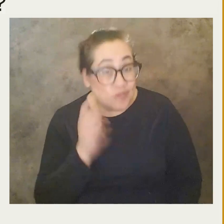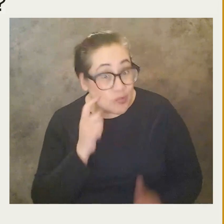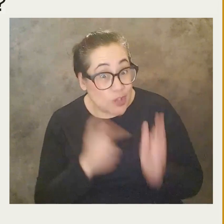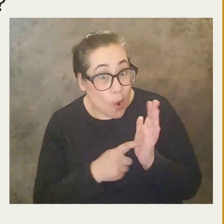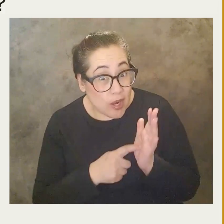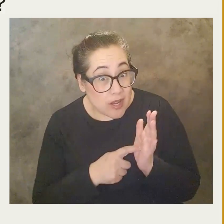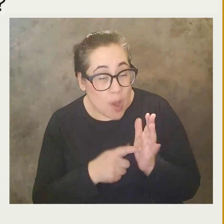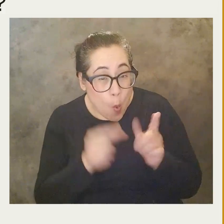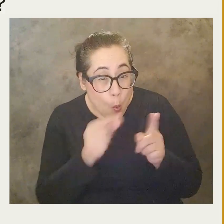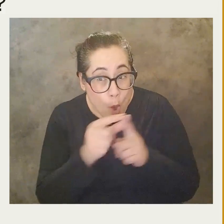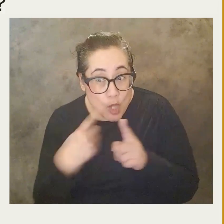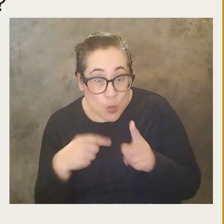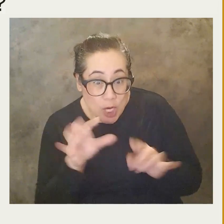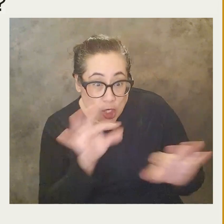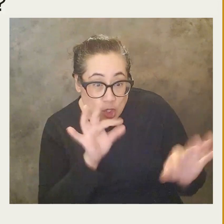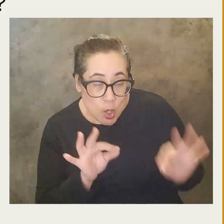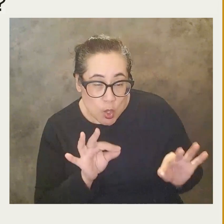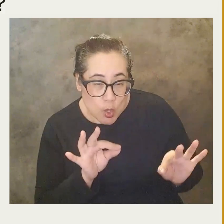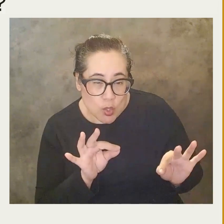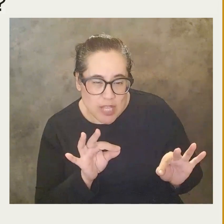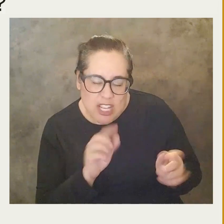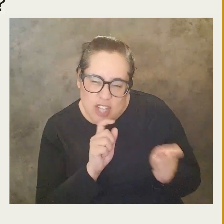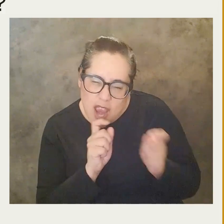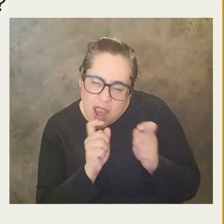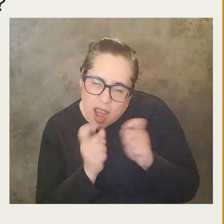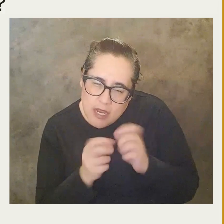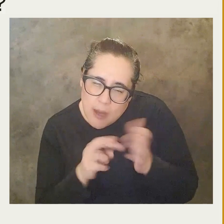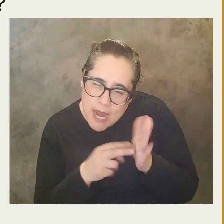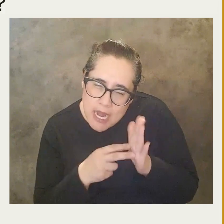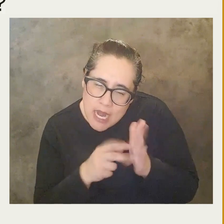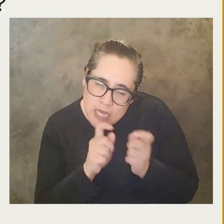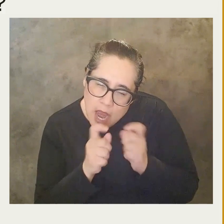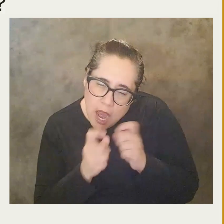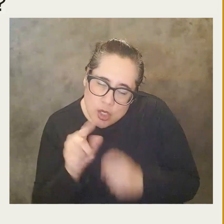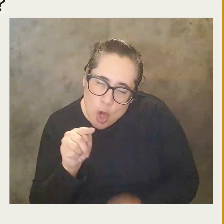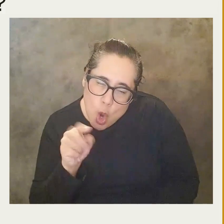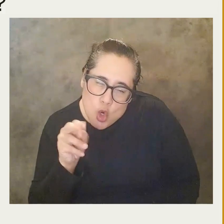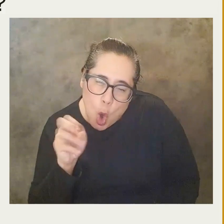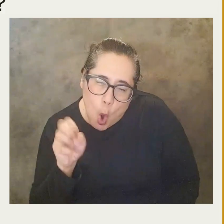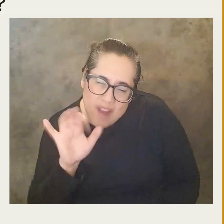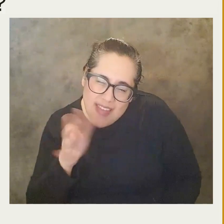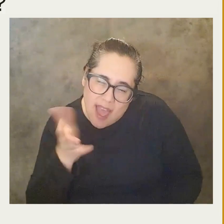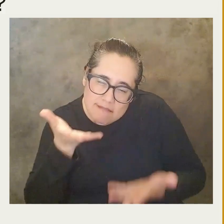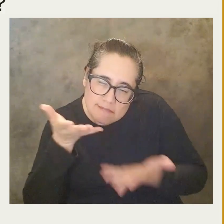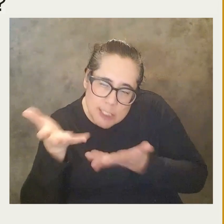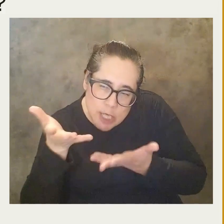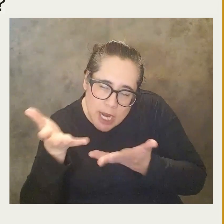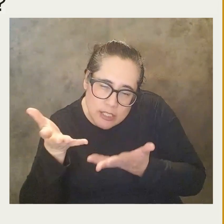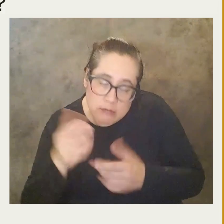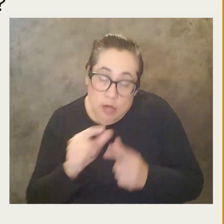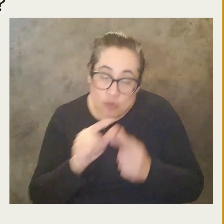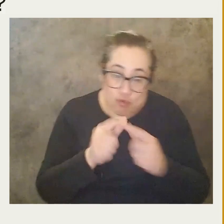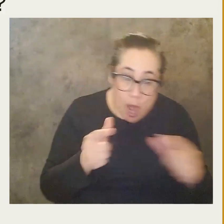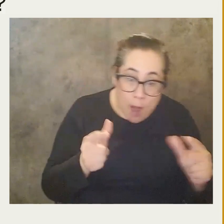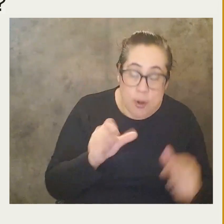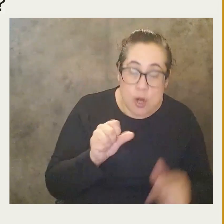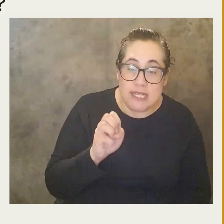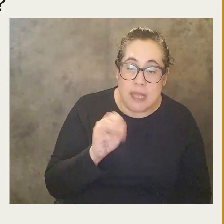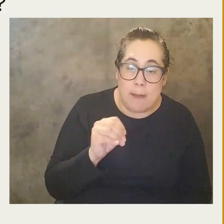Notice that the words we choose change the meaning ... and the tone of the interaction. Grammar, semantics,